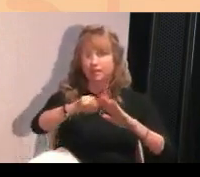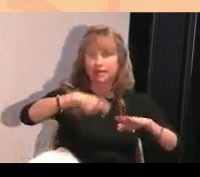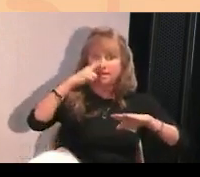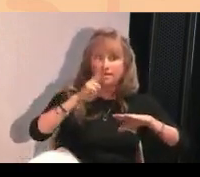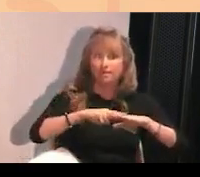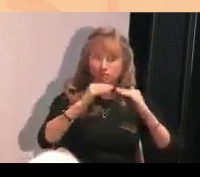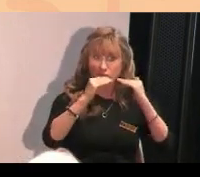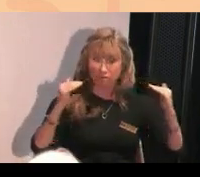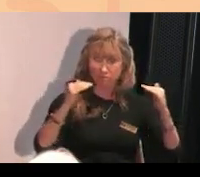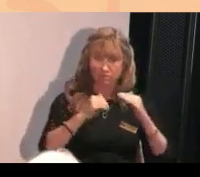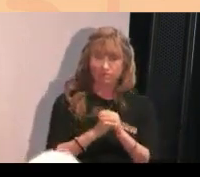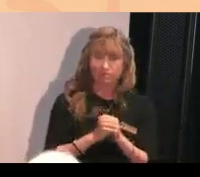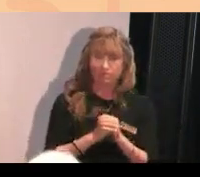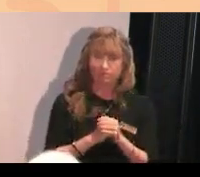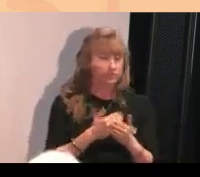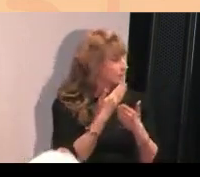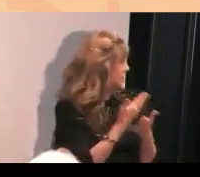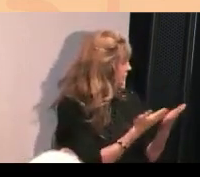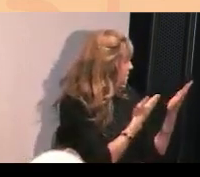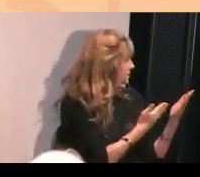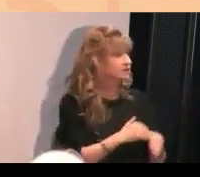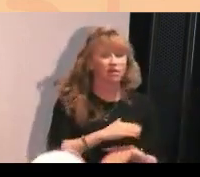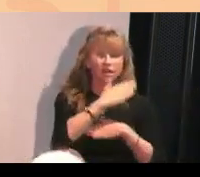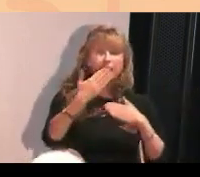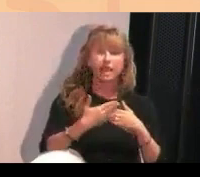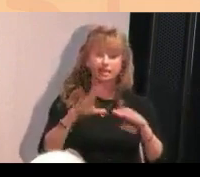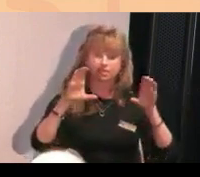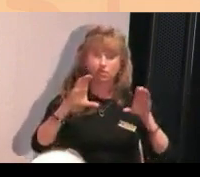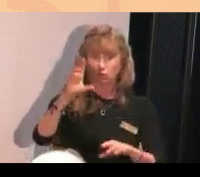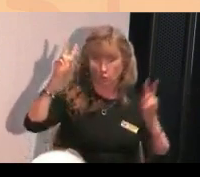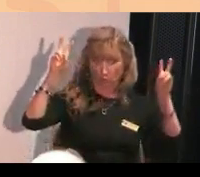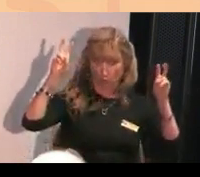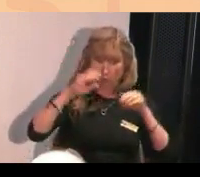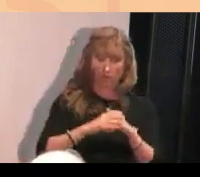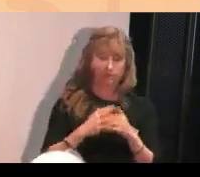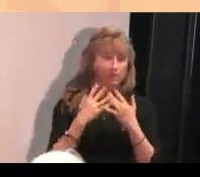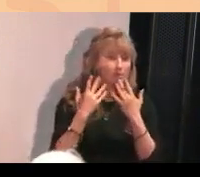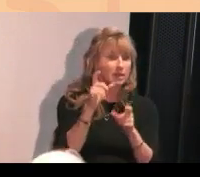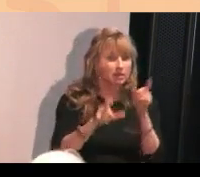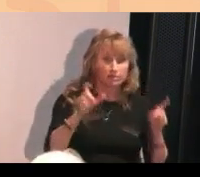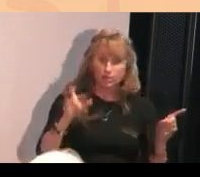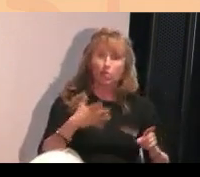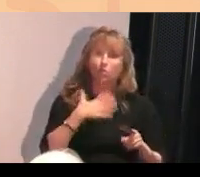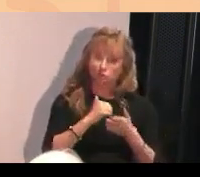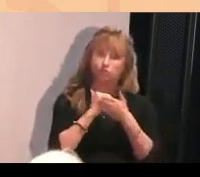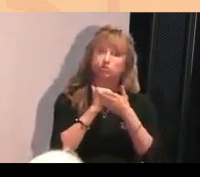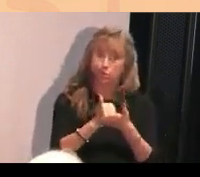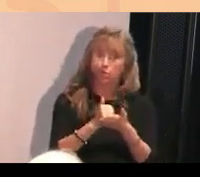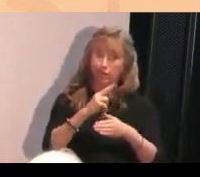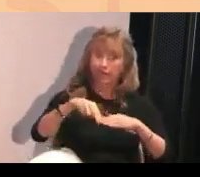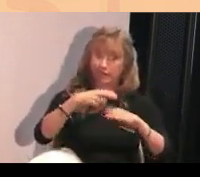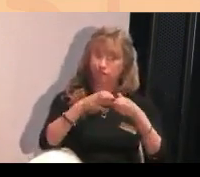be seen with this last quote many participants who supported a national body also had fears concerns